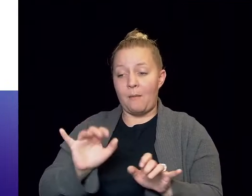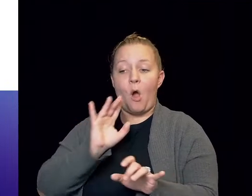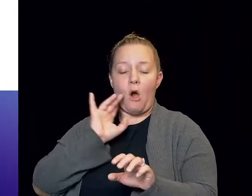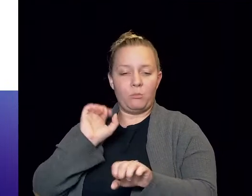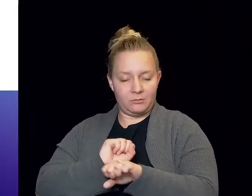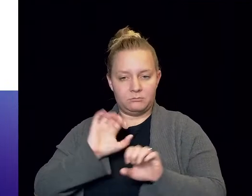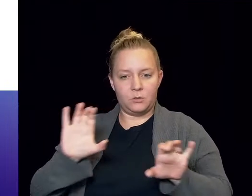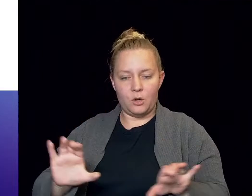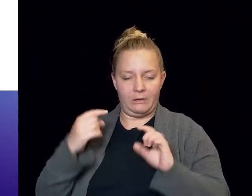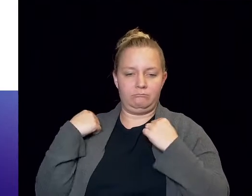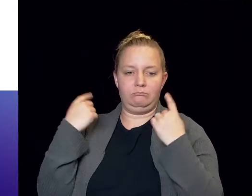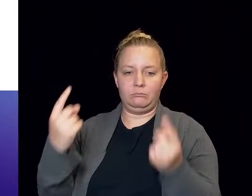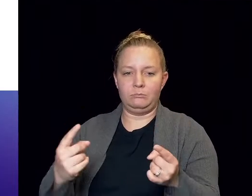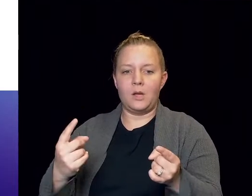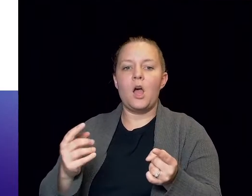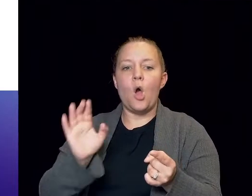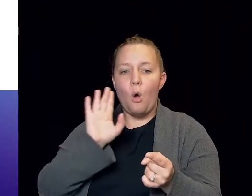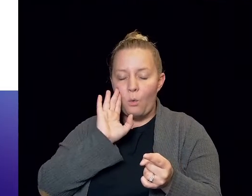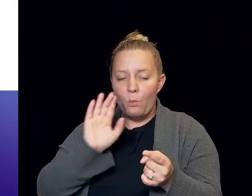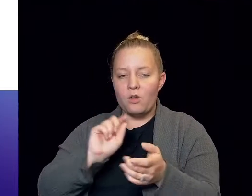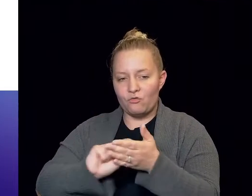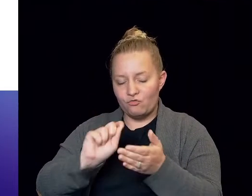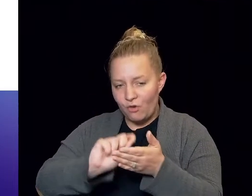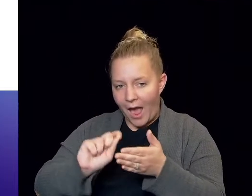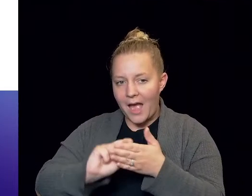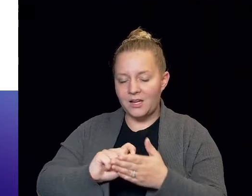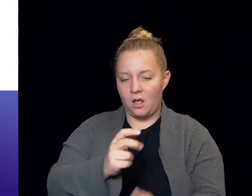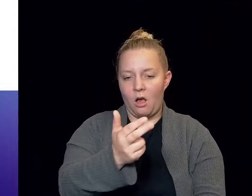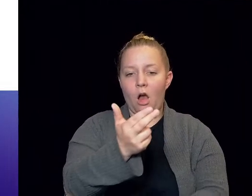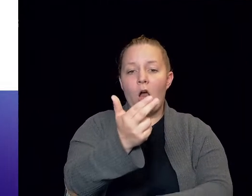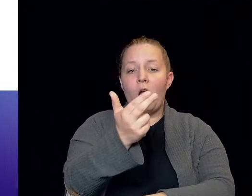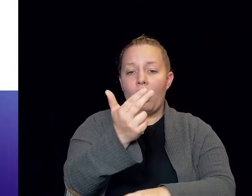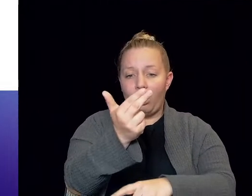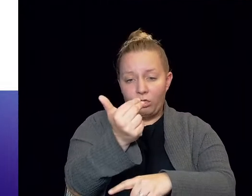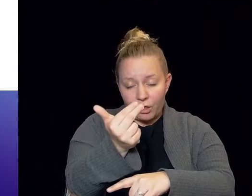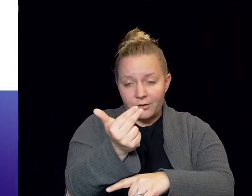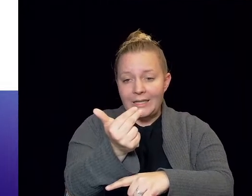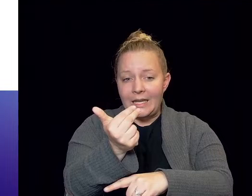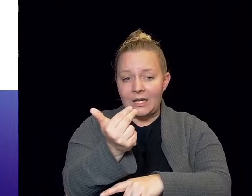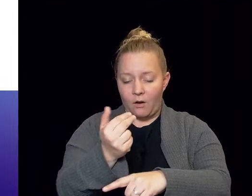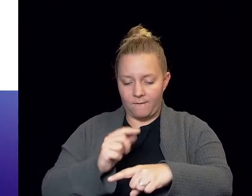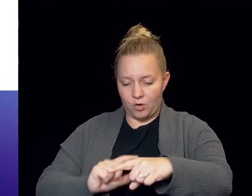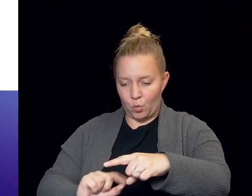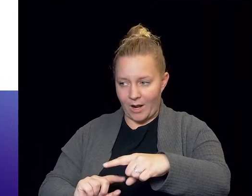of 20 or number correct out of 20. So, you're gonna write 13 over 20. And then. we're going